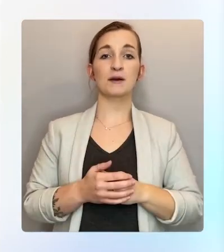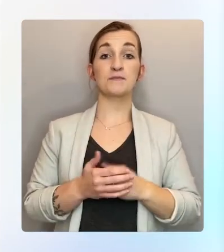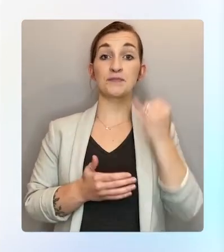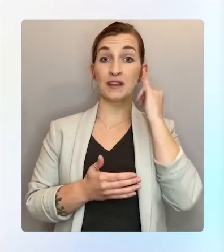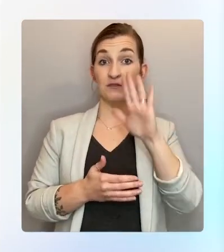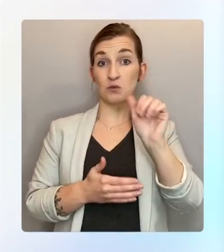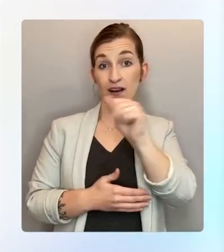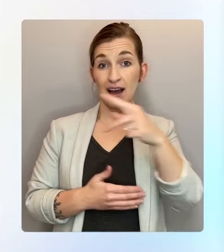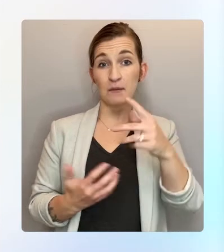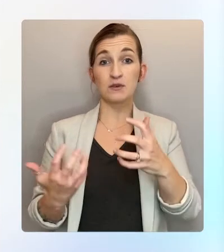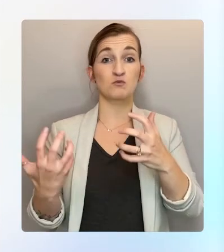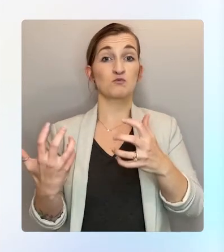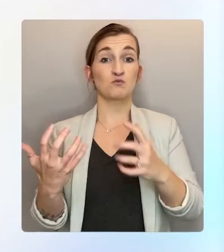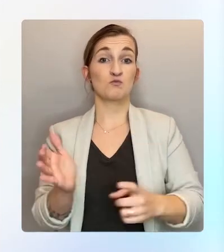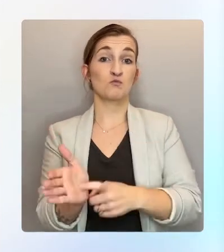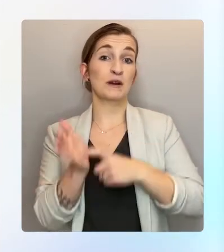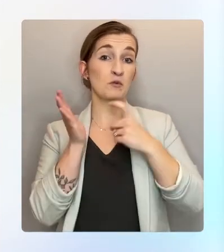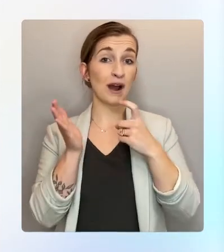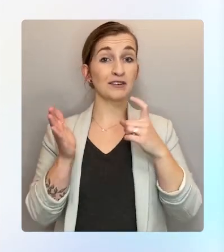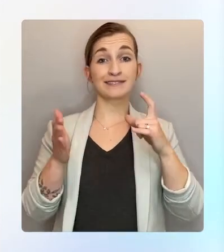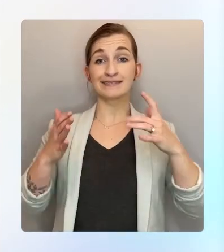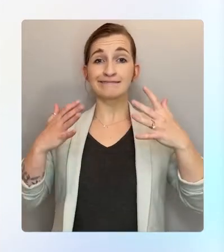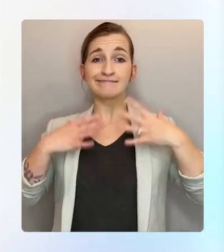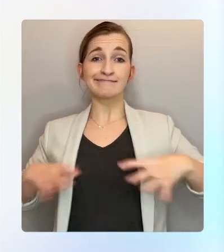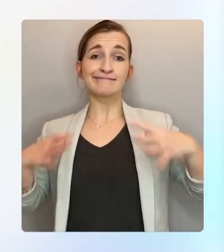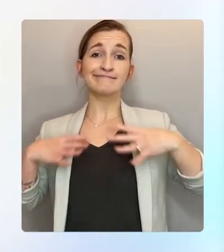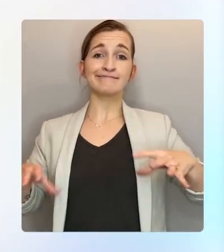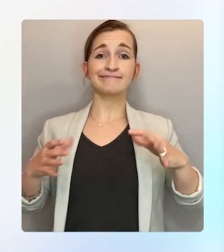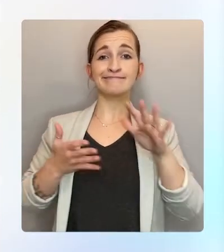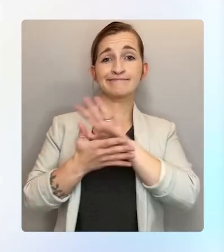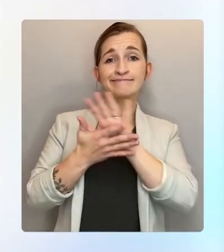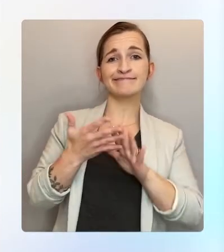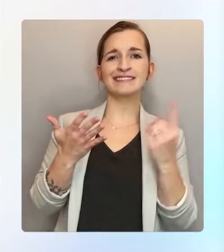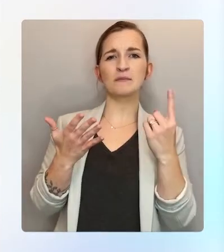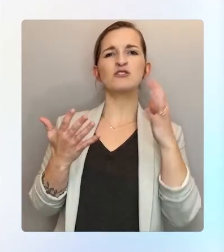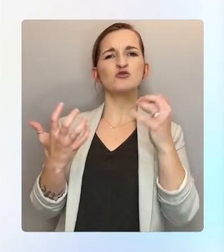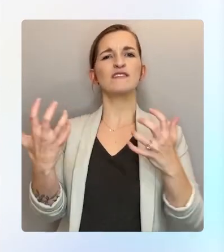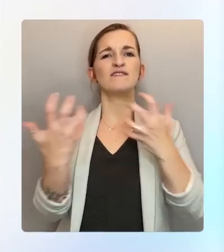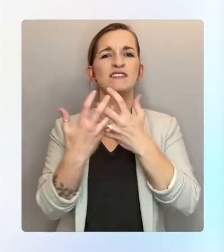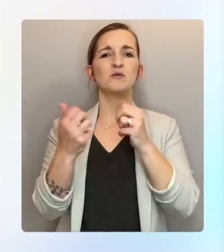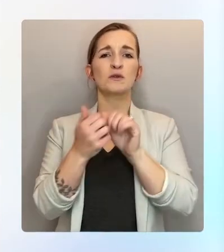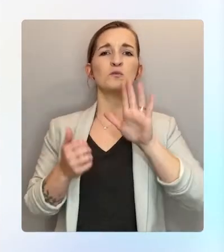it should fit within the story that you're trying to tell or the experience that you're trying to create.